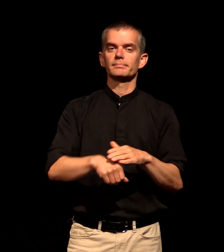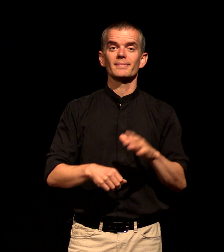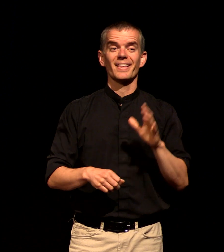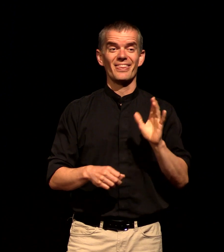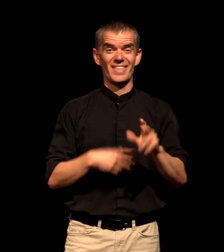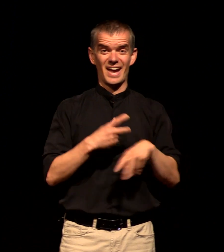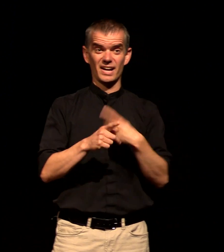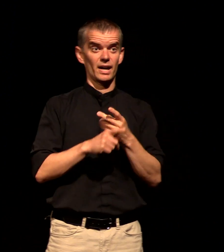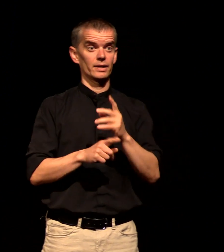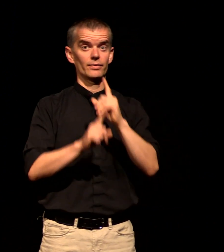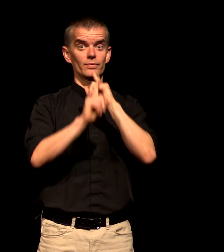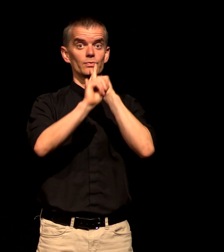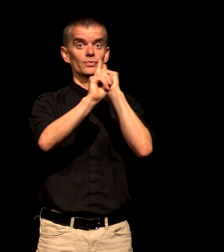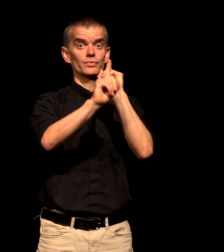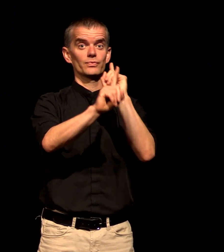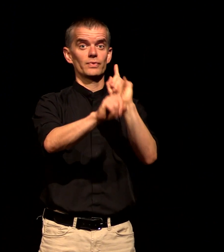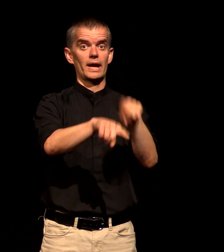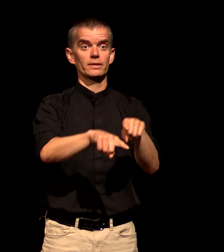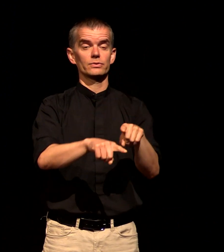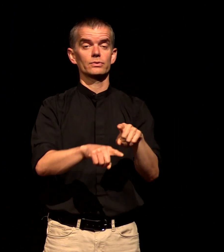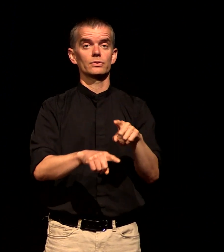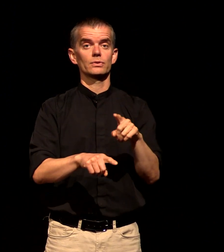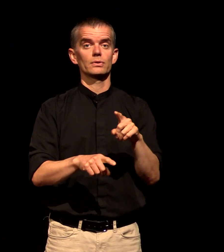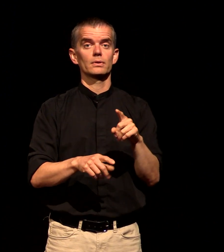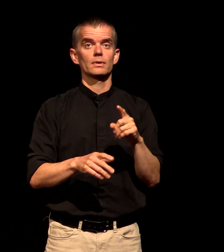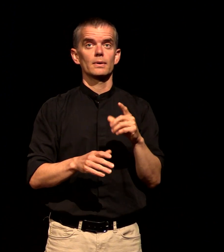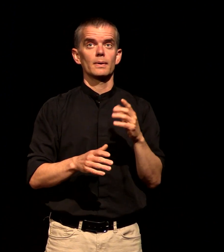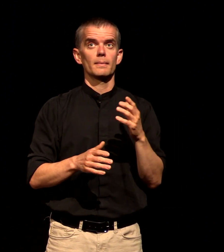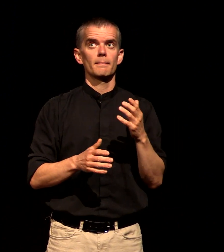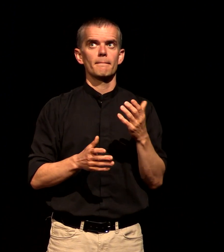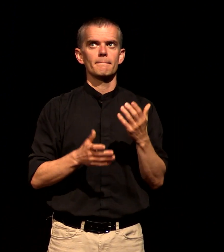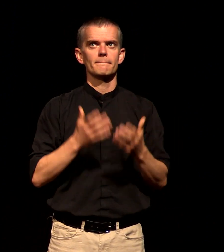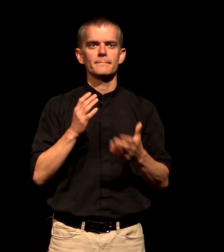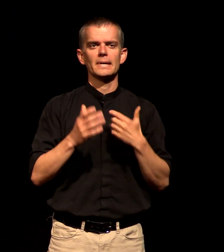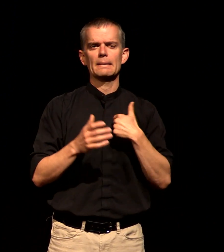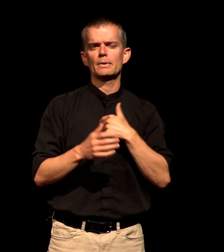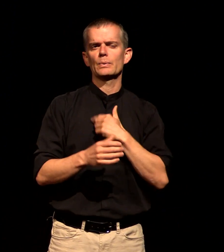process by speaking too quickly, too, simply, and maybe even